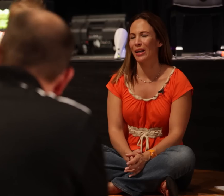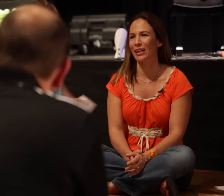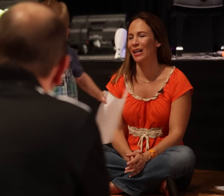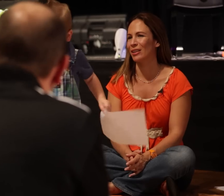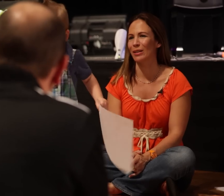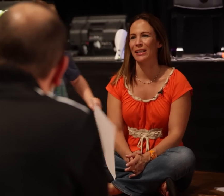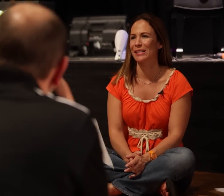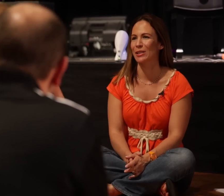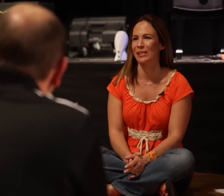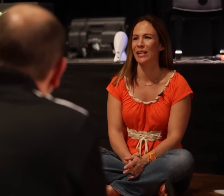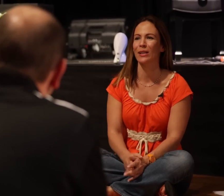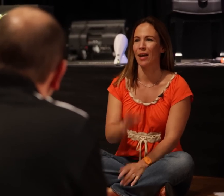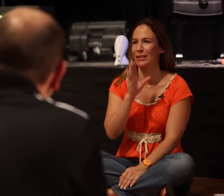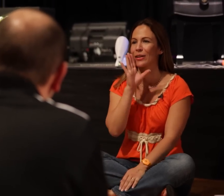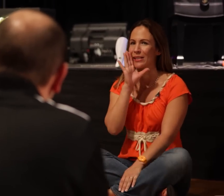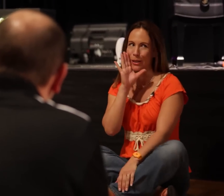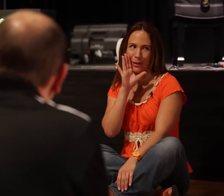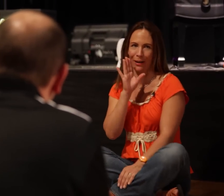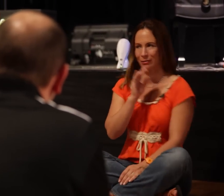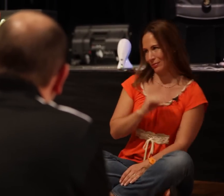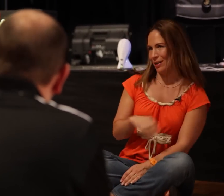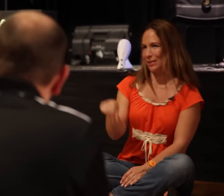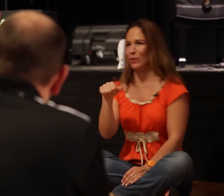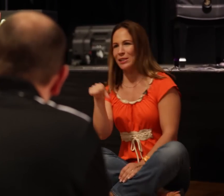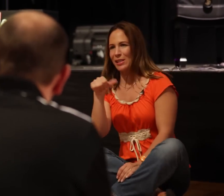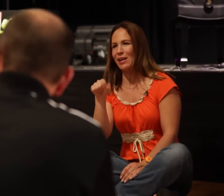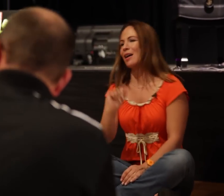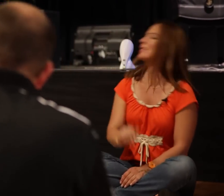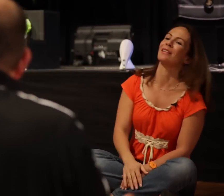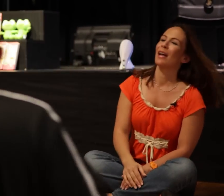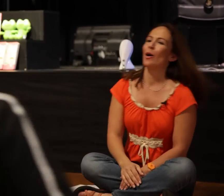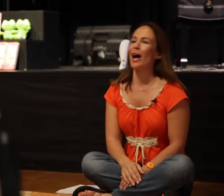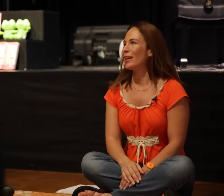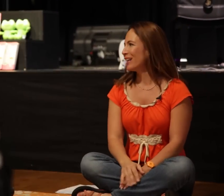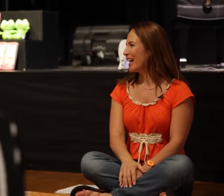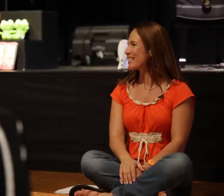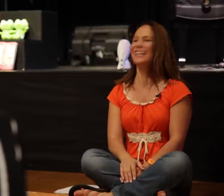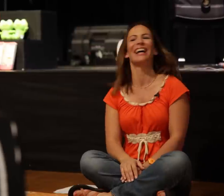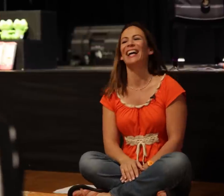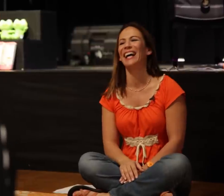Just glued. I don't know what it is. It's the secret. I'll tell you the secret later. The secret's in the sauce. It's you.